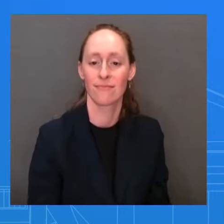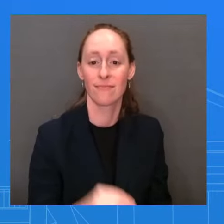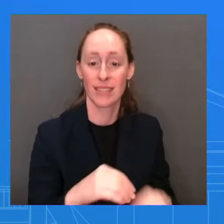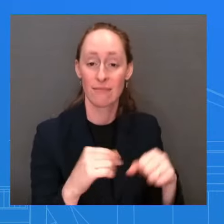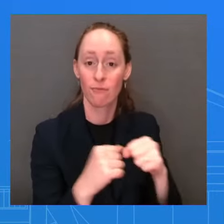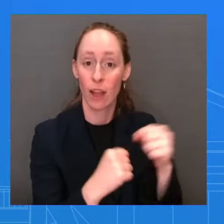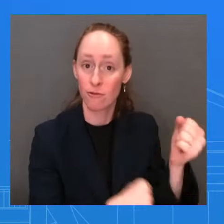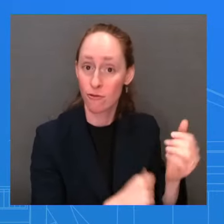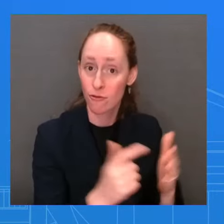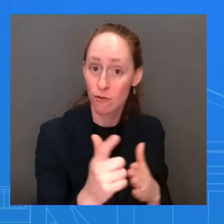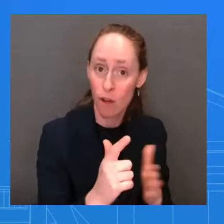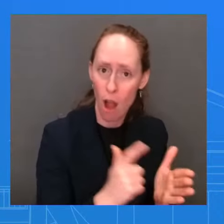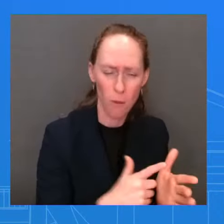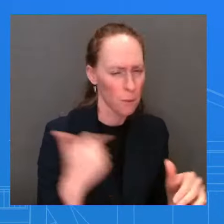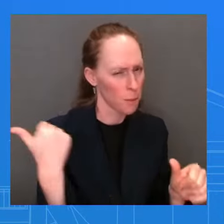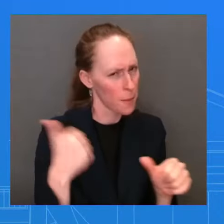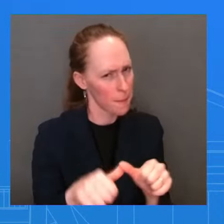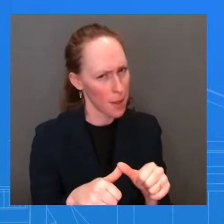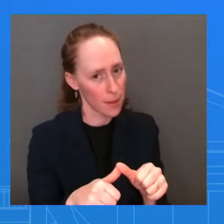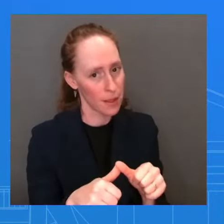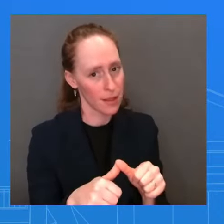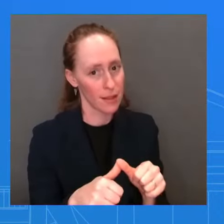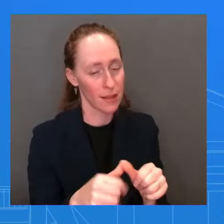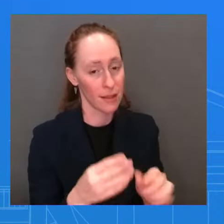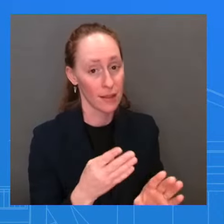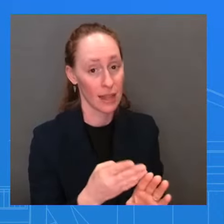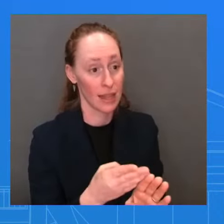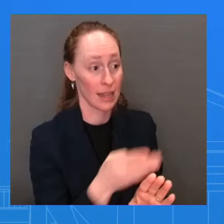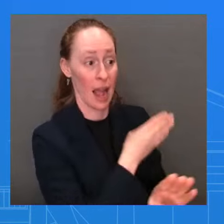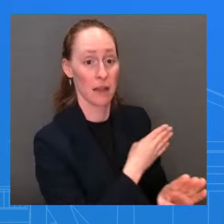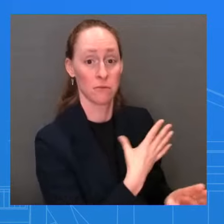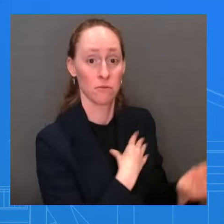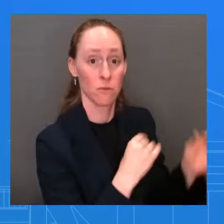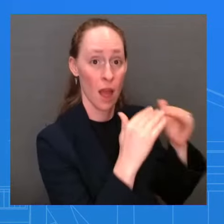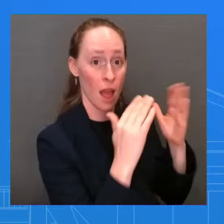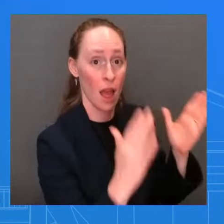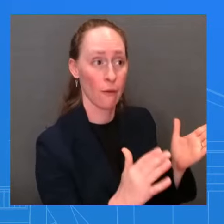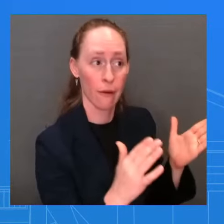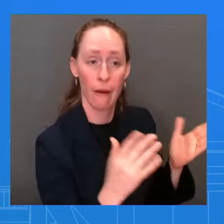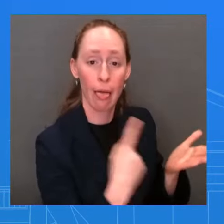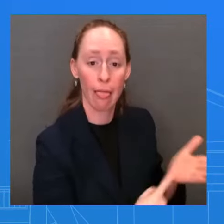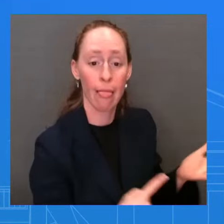It was a tagline to make fun of. And this is a President that's been able to make that happen.